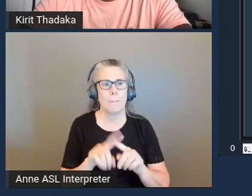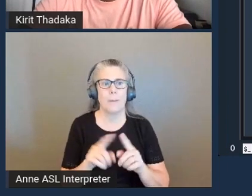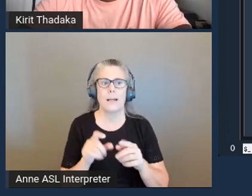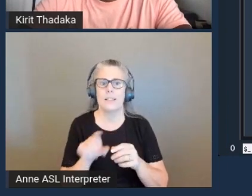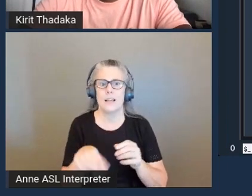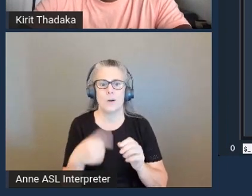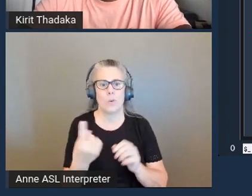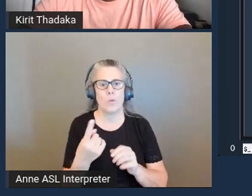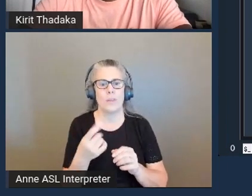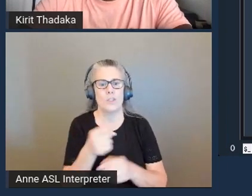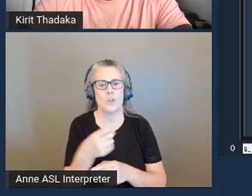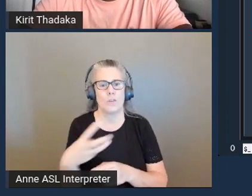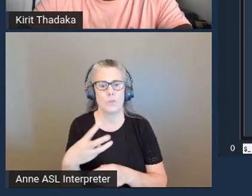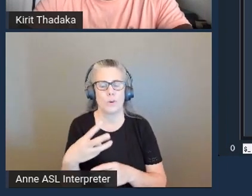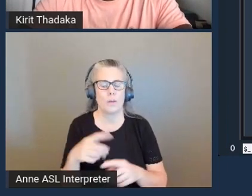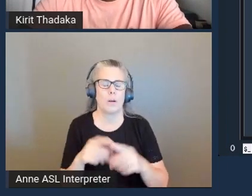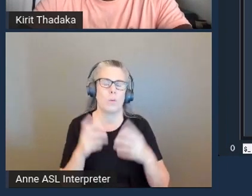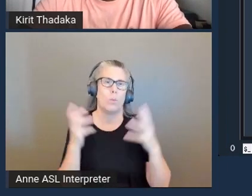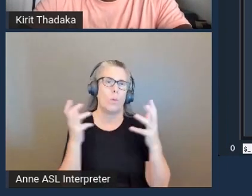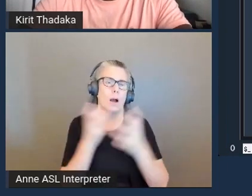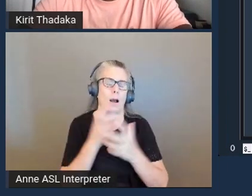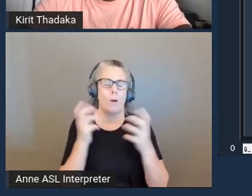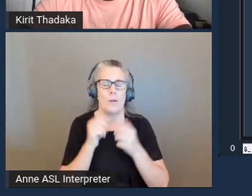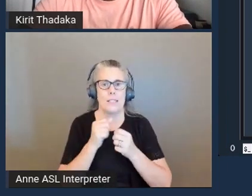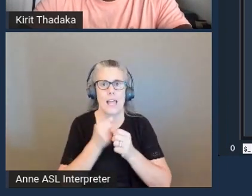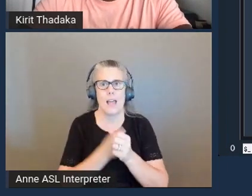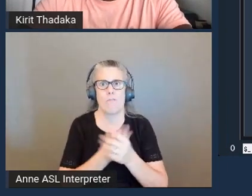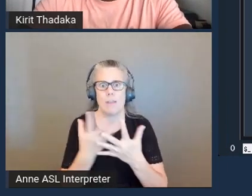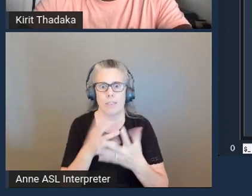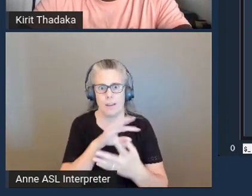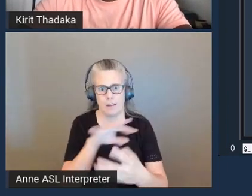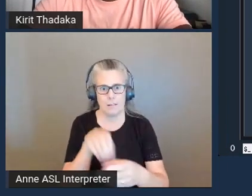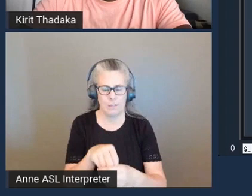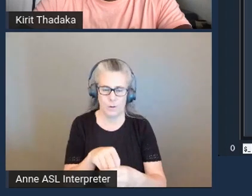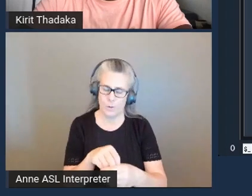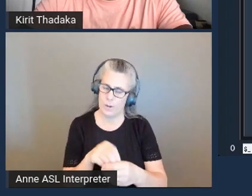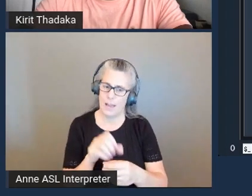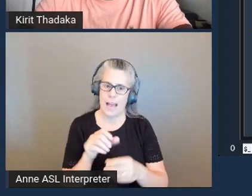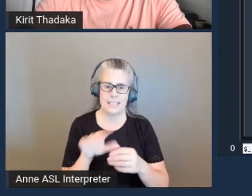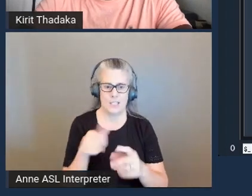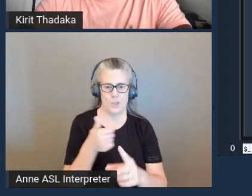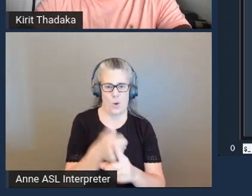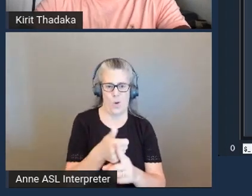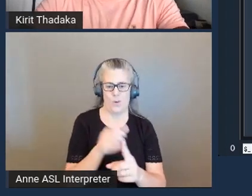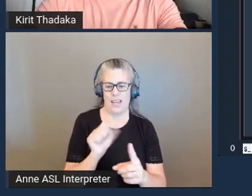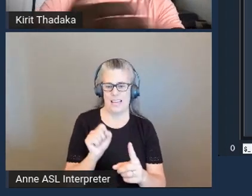It does all of the stuff for you, so I love that. It has its own SDK, so. Yeah, like you mentioned earlier,